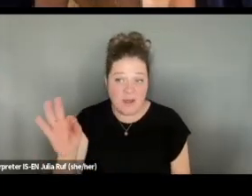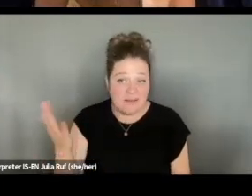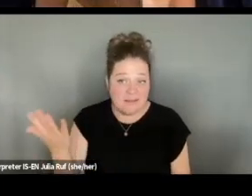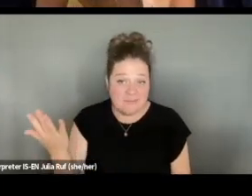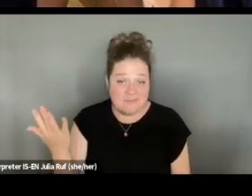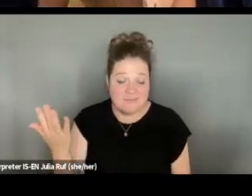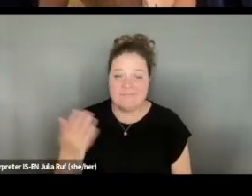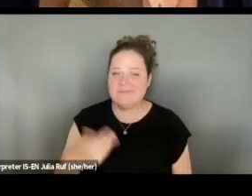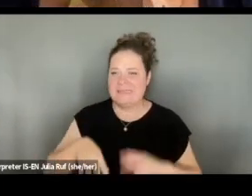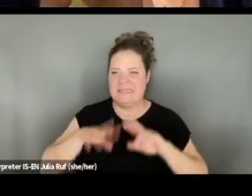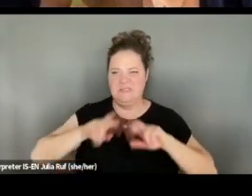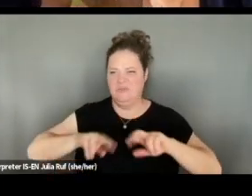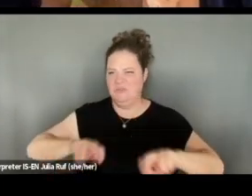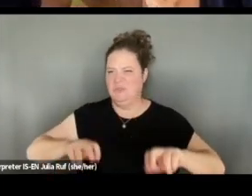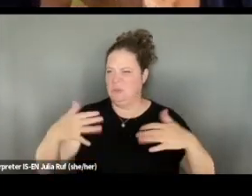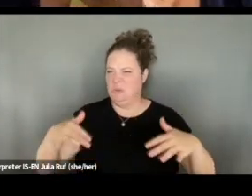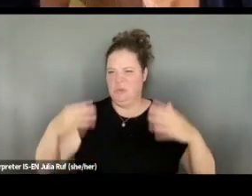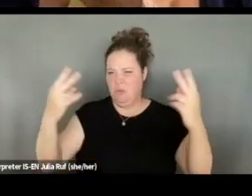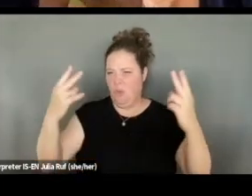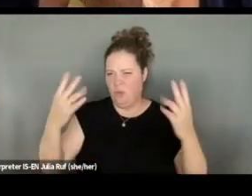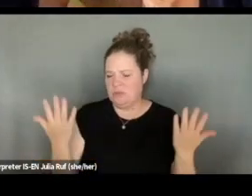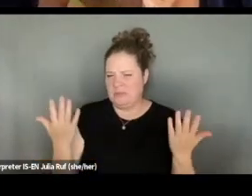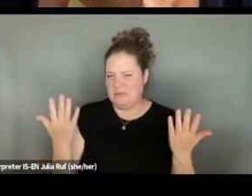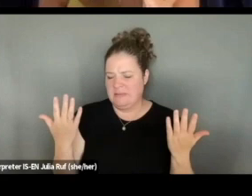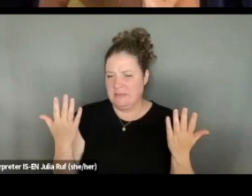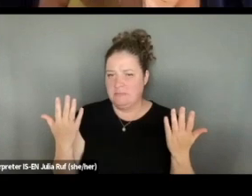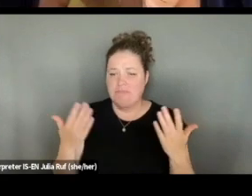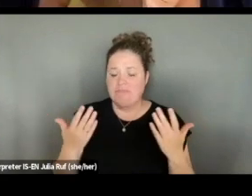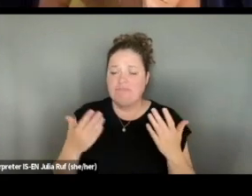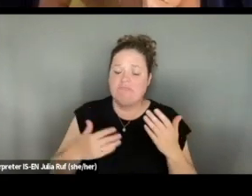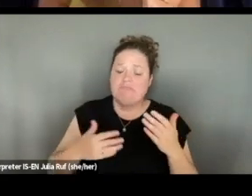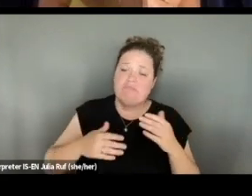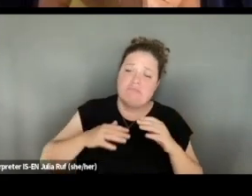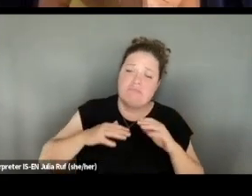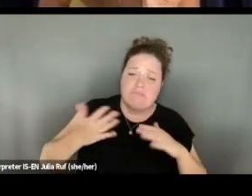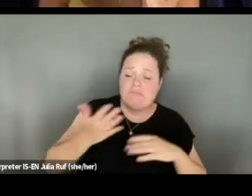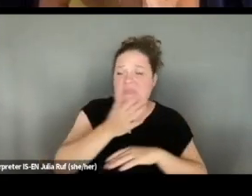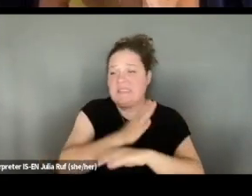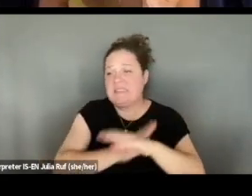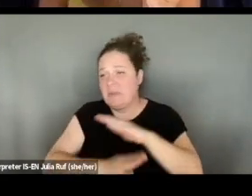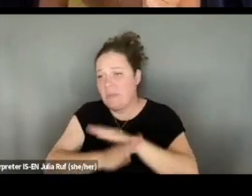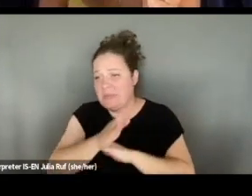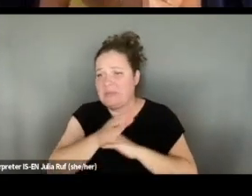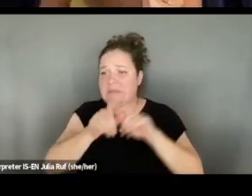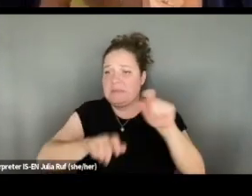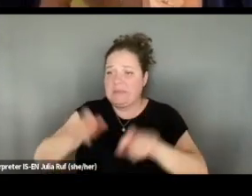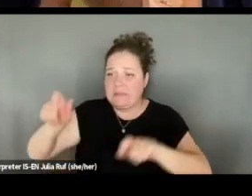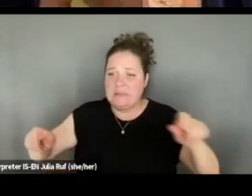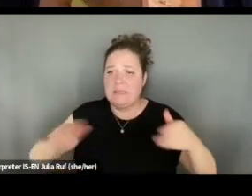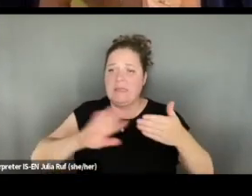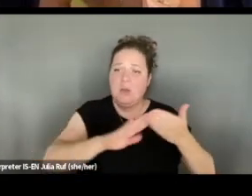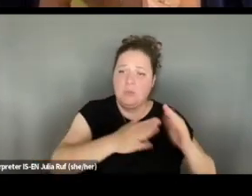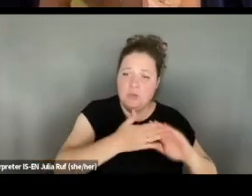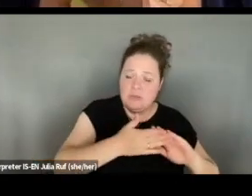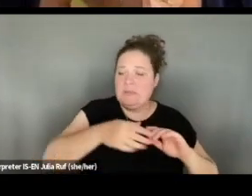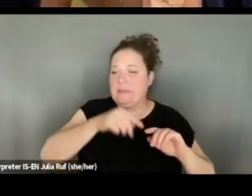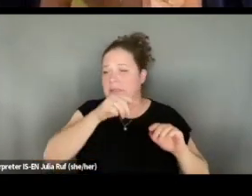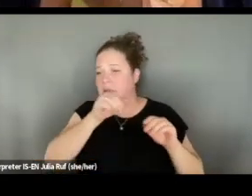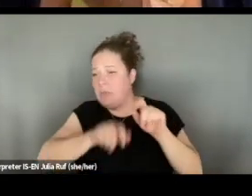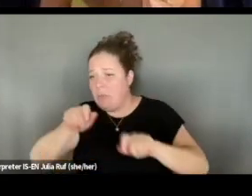needed, no matter what part of the disability community or disability world you are talking to, there are still many